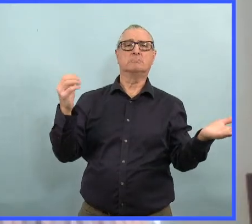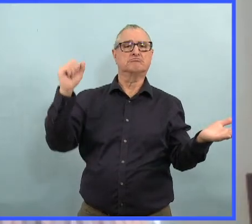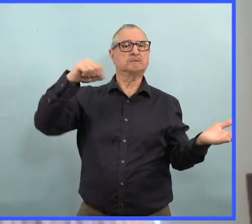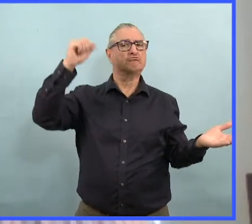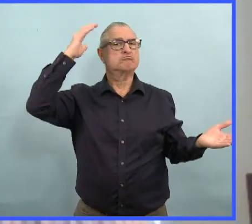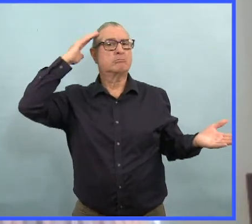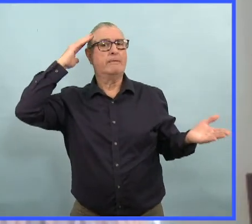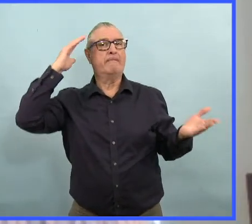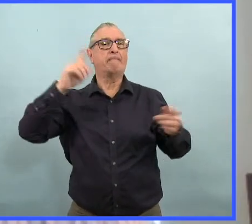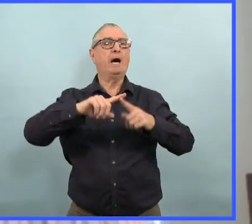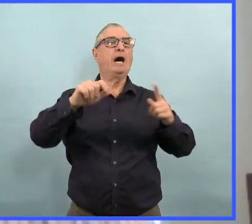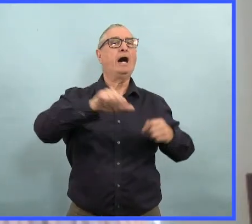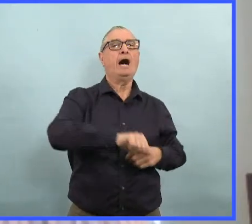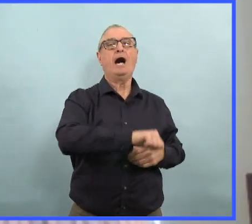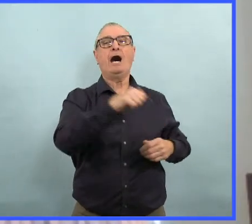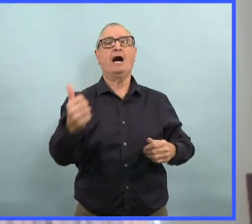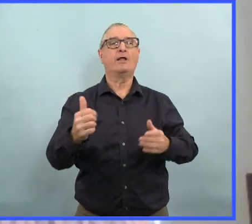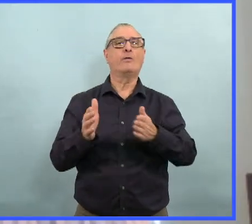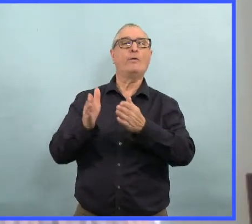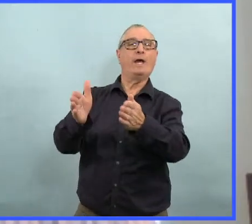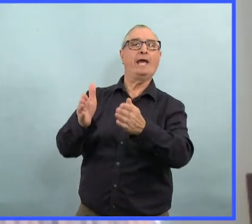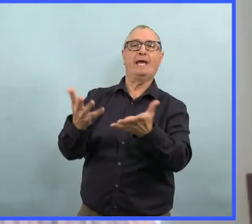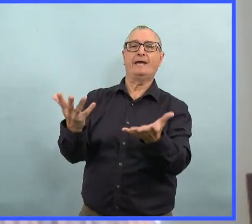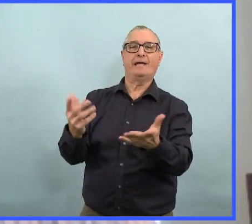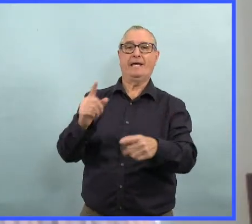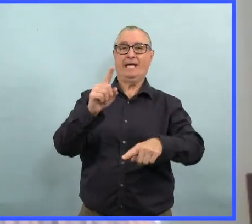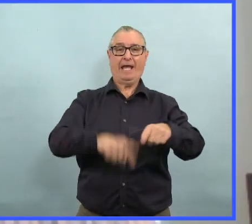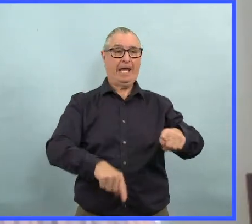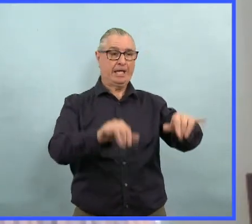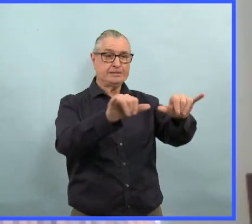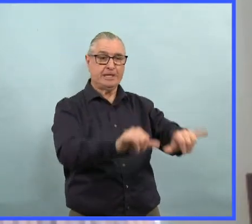due to our change in contact tracing and and our testing strategy